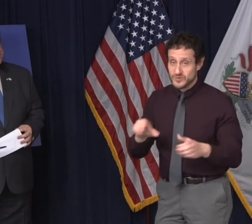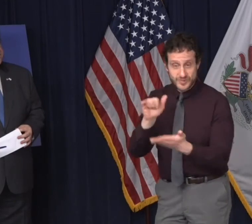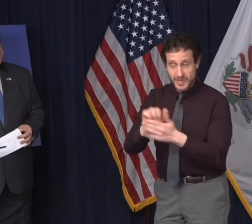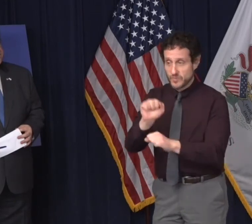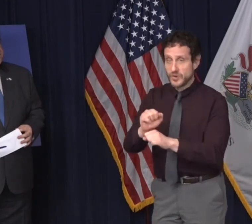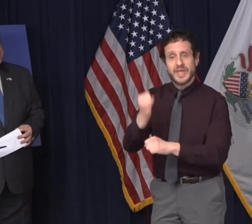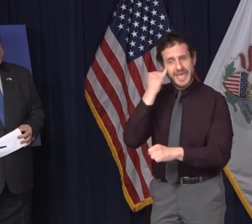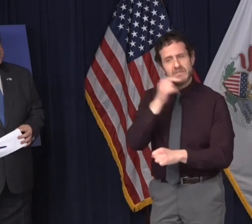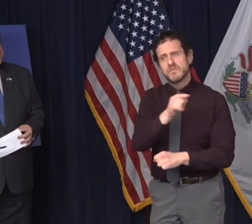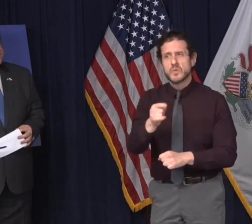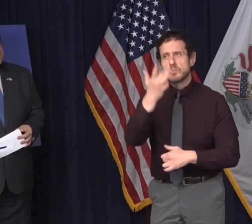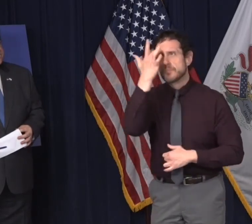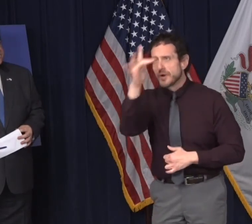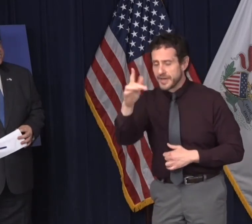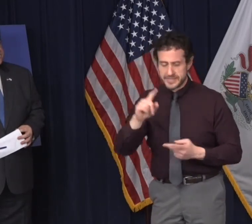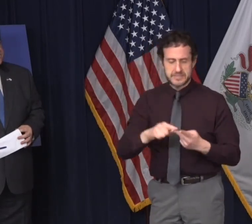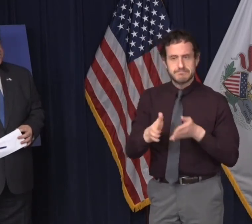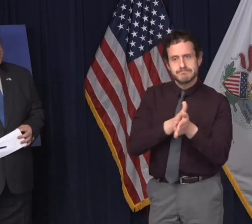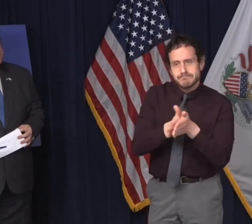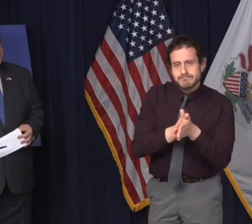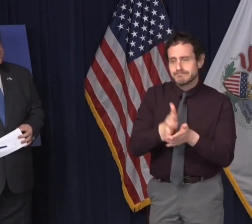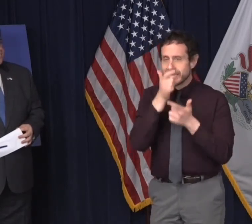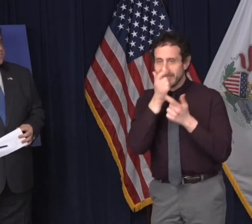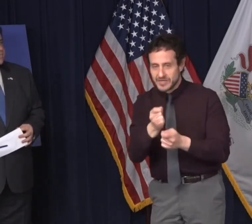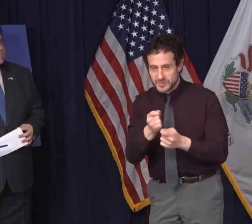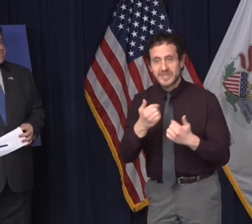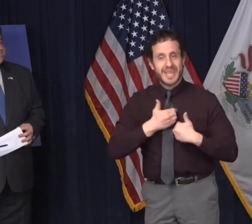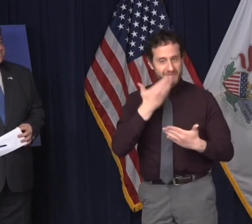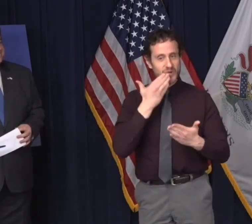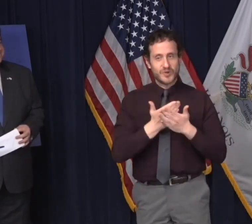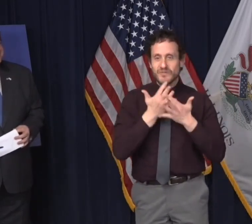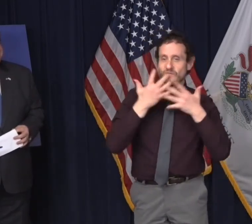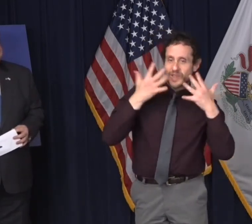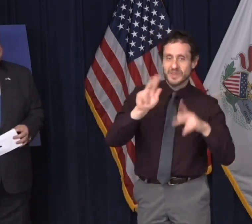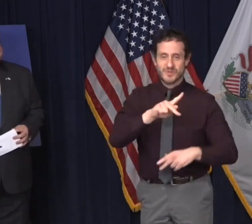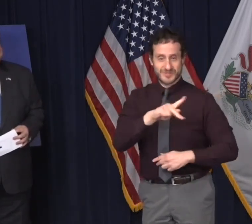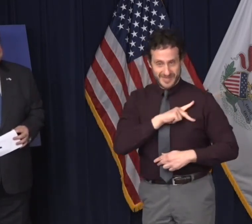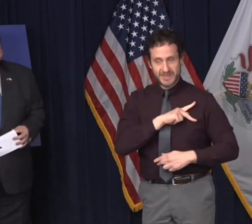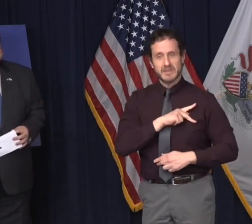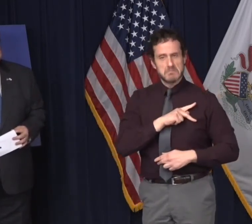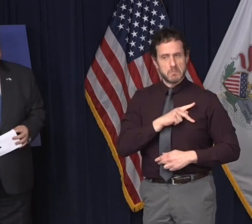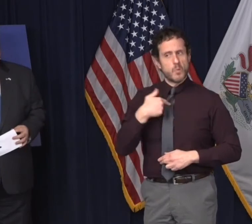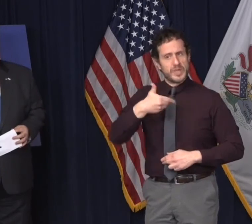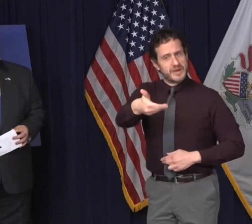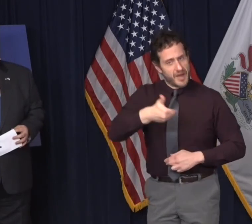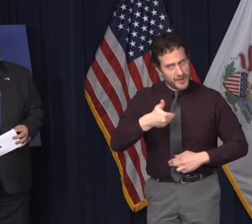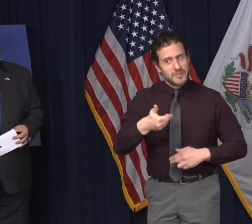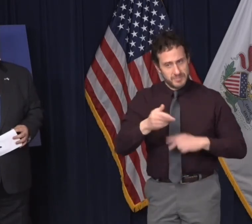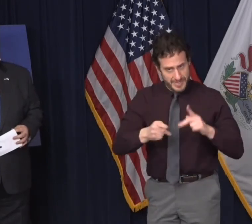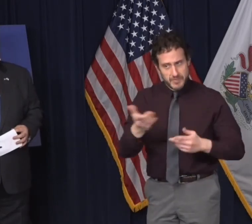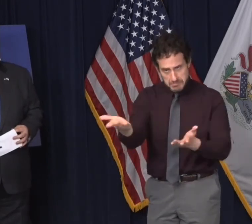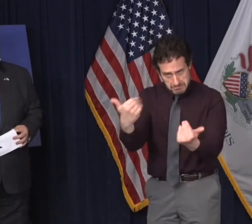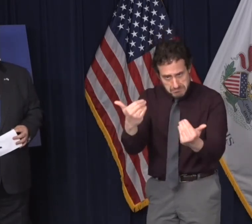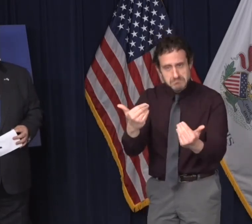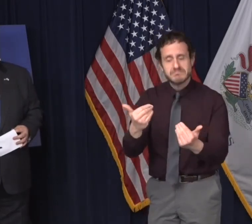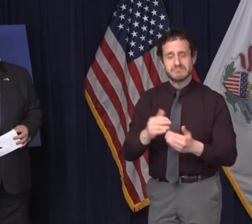SKILL THAT CAN BE PERFORMED BY ANYONE WHO IS BRIGHT, INTERESTED, AND HAS A CHARMING PERSONALITY.